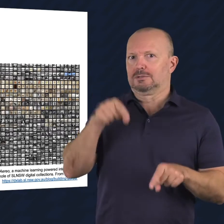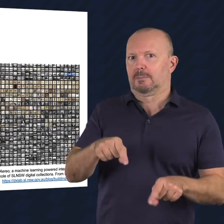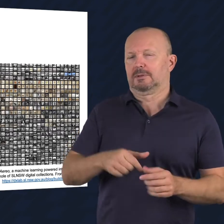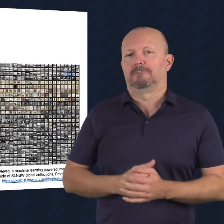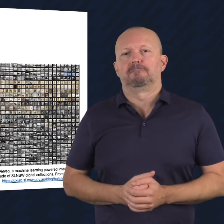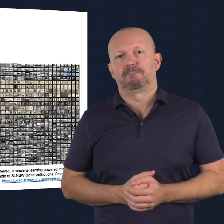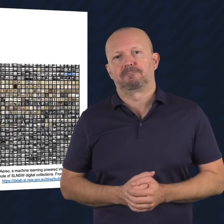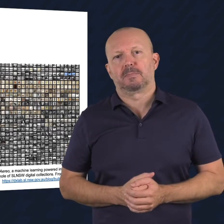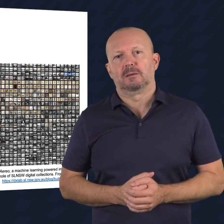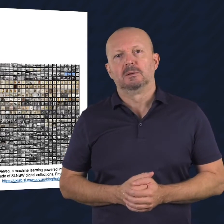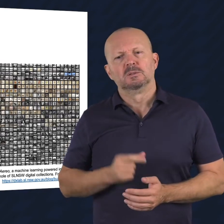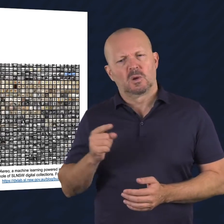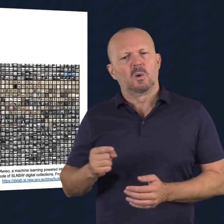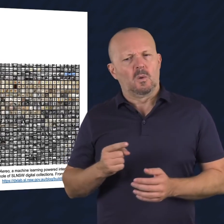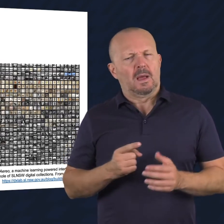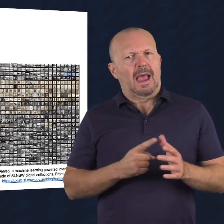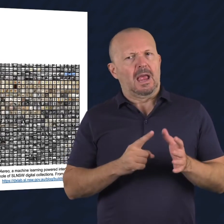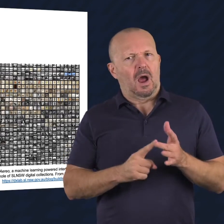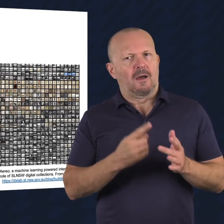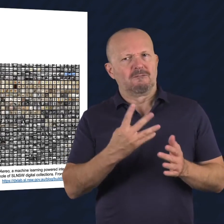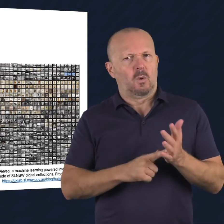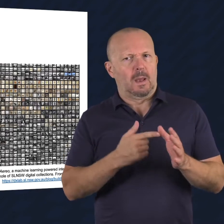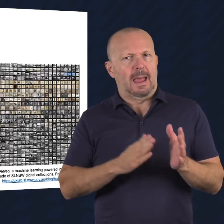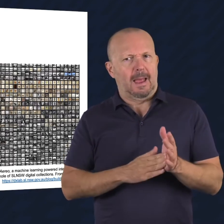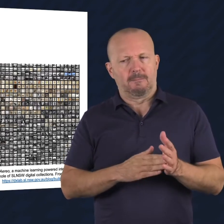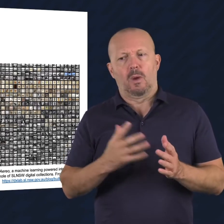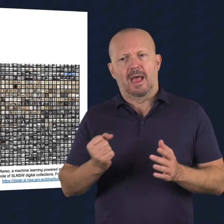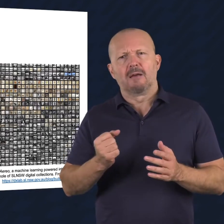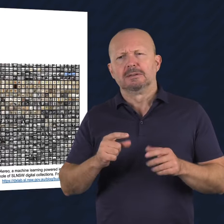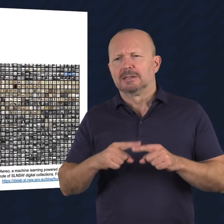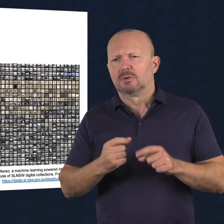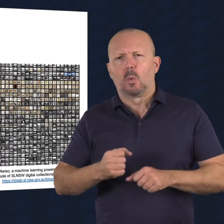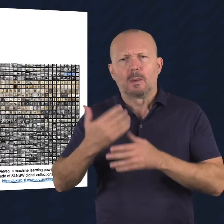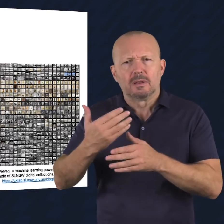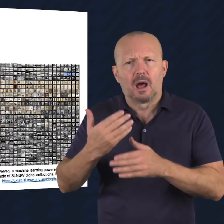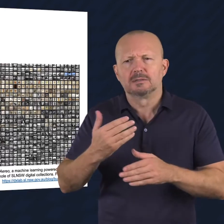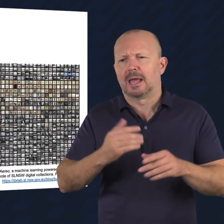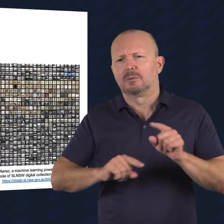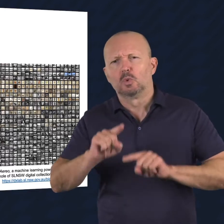The local AI4LAM chapter has delivered a series of community webinars over 2020 and 2021,